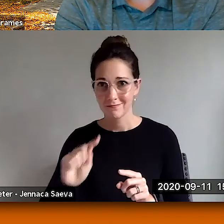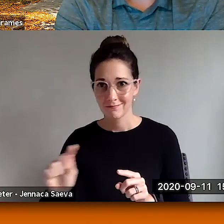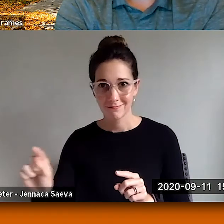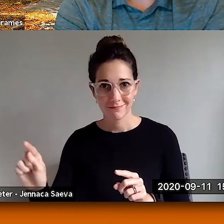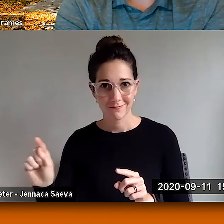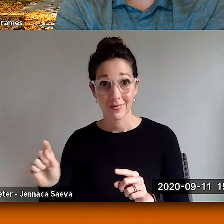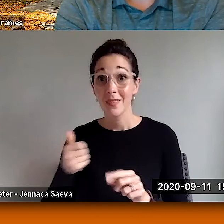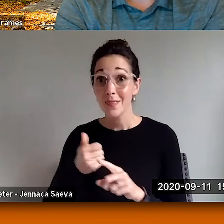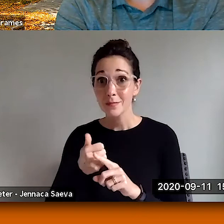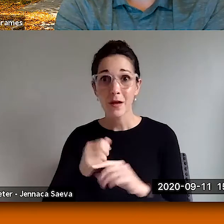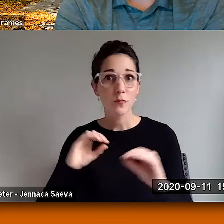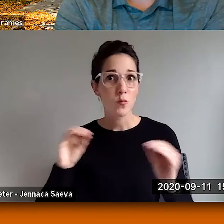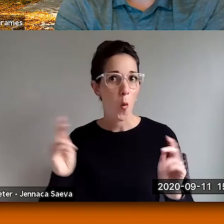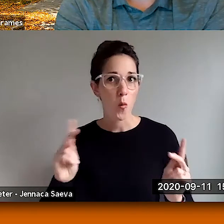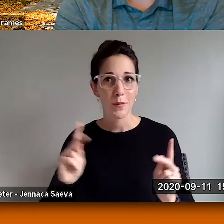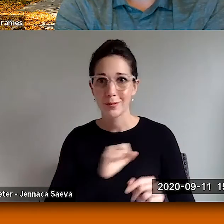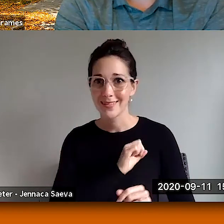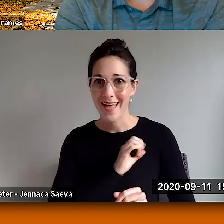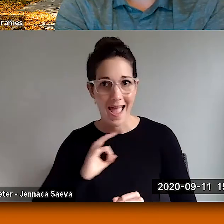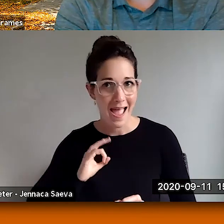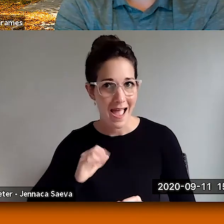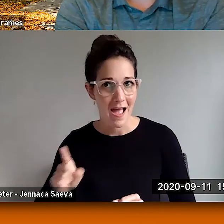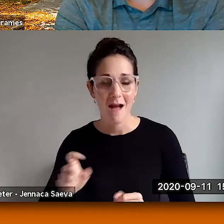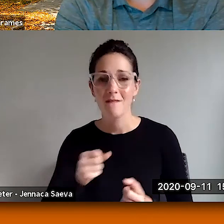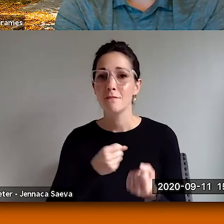like sponsored research services?